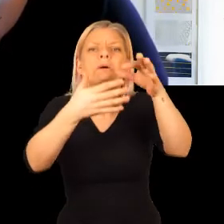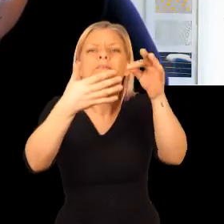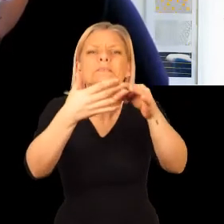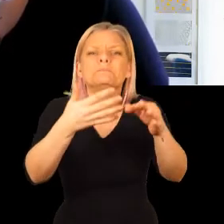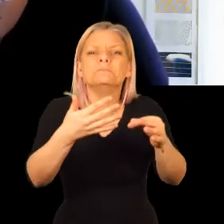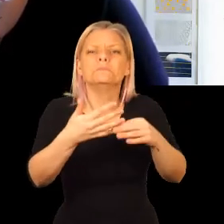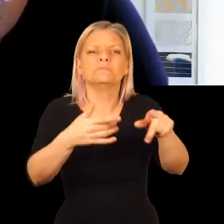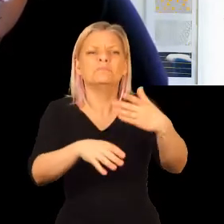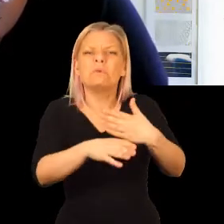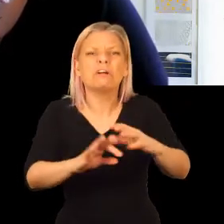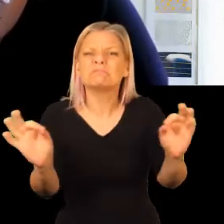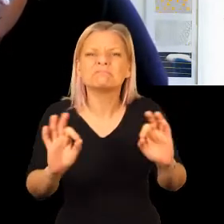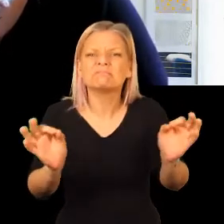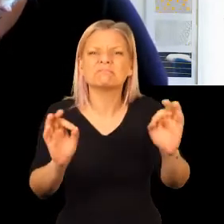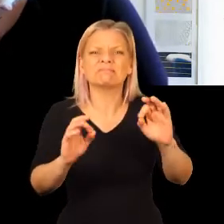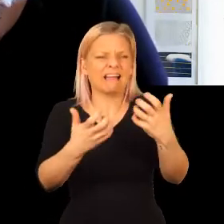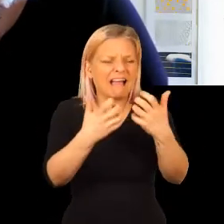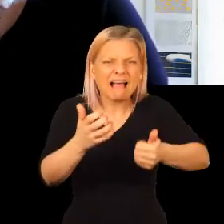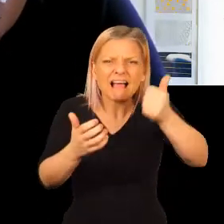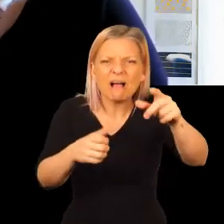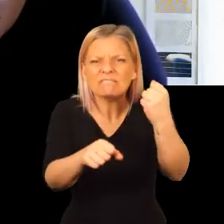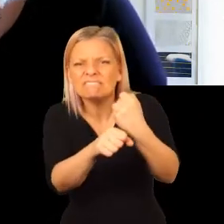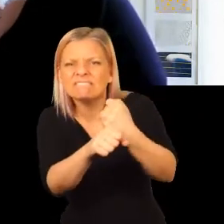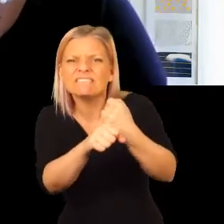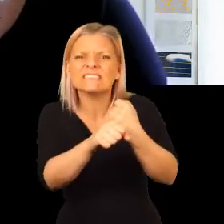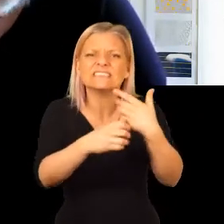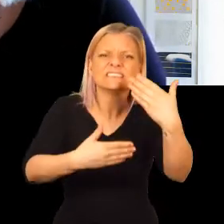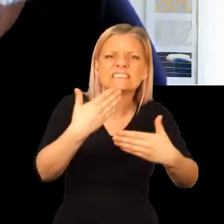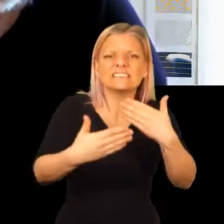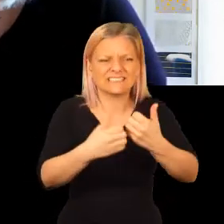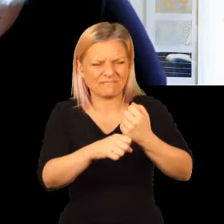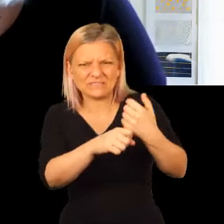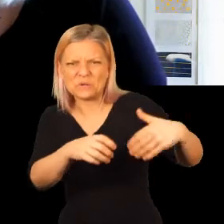were about your problems or your symptoms or what wasn't working and how you were gonna